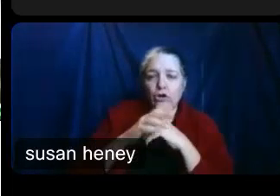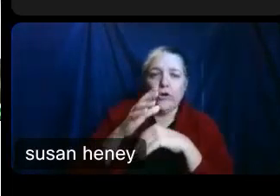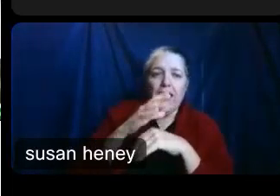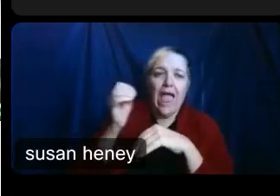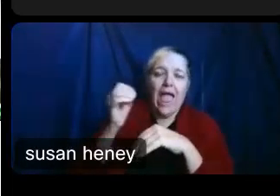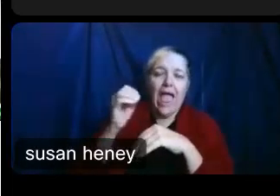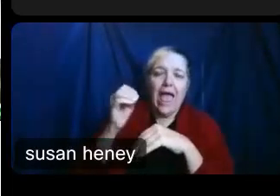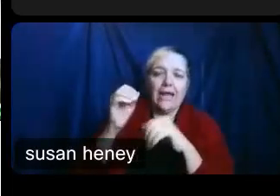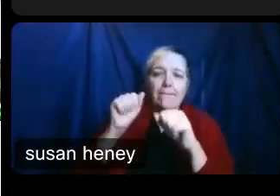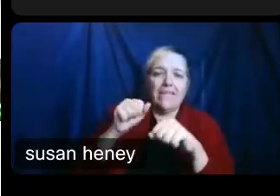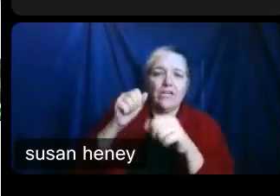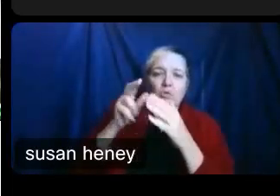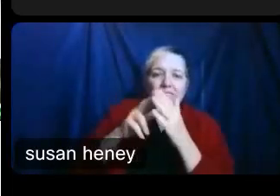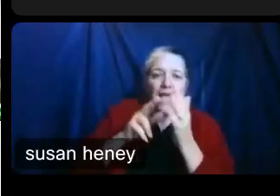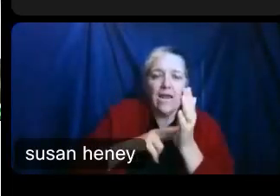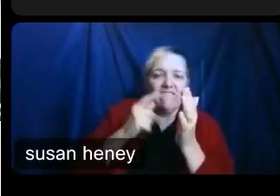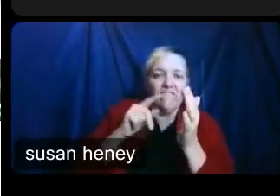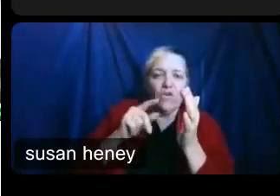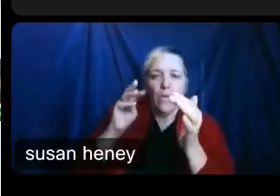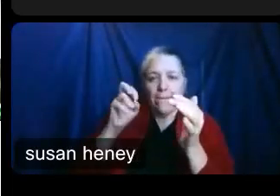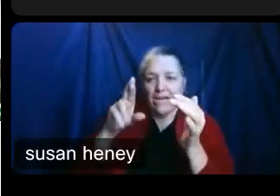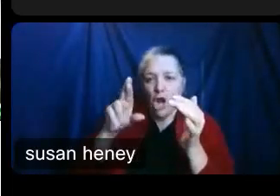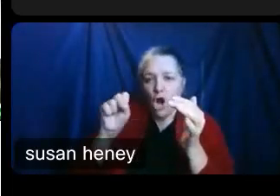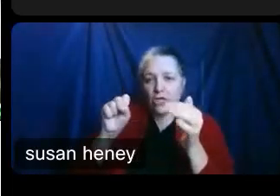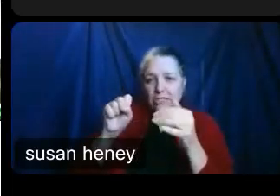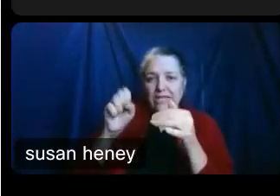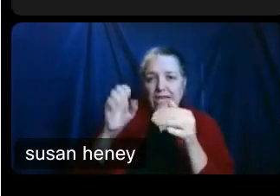to sign up for upcoming webinars and also workshops.